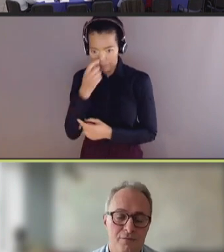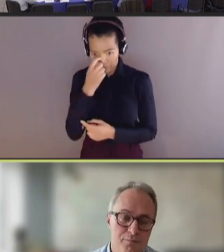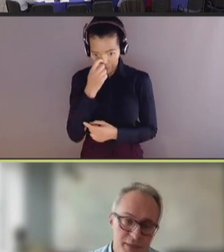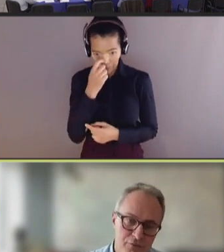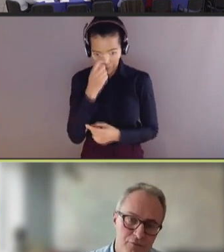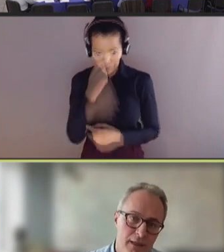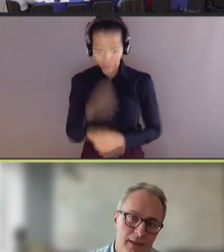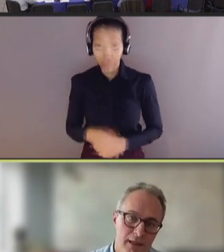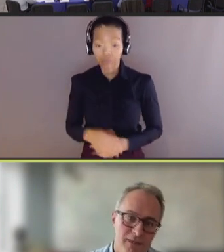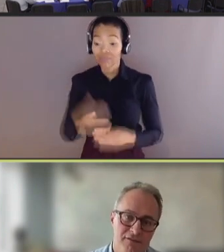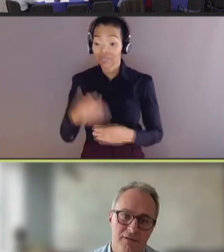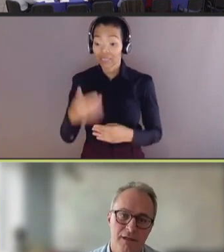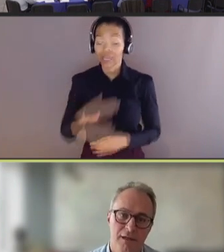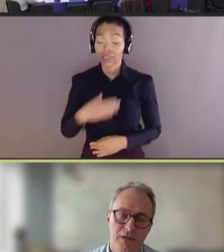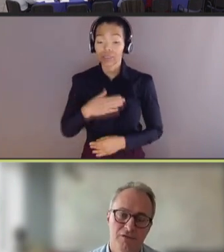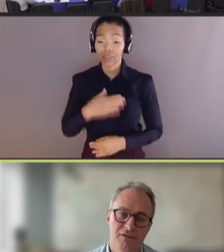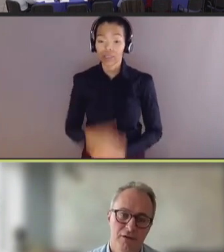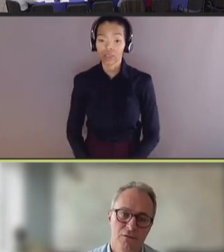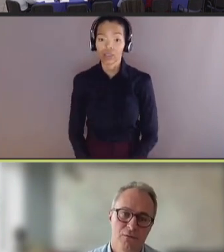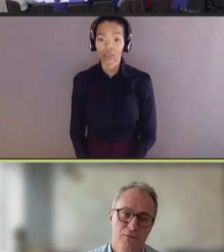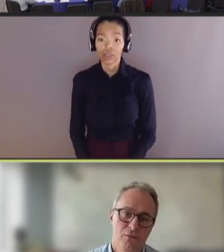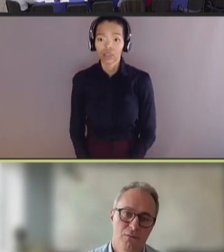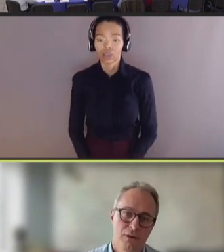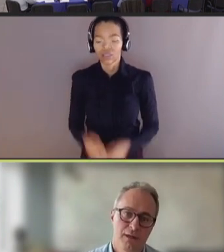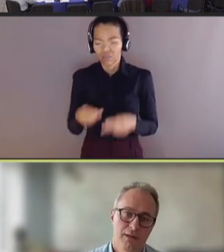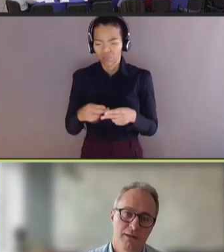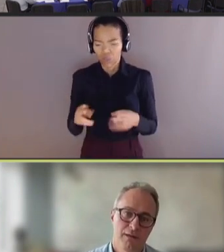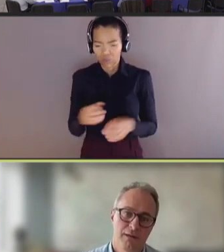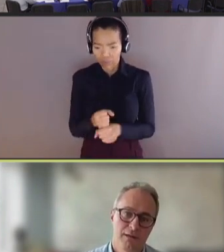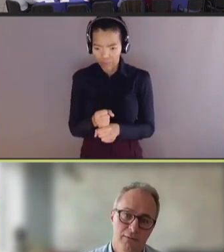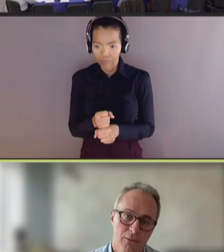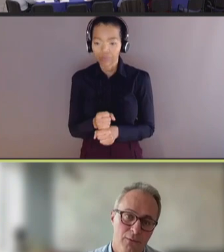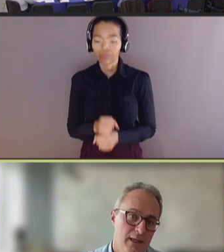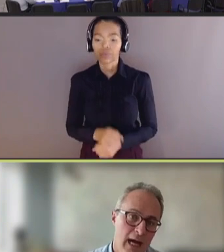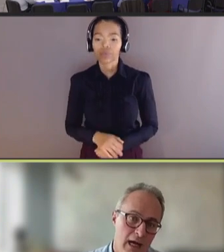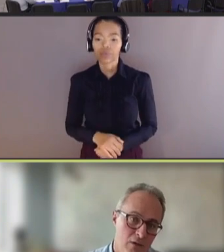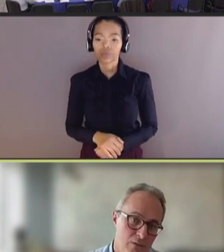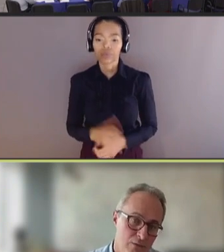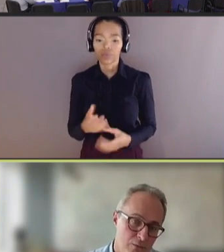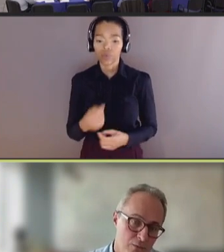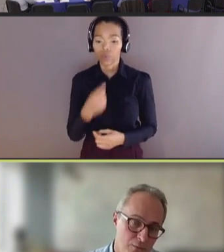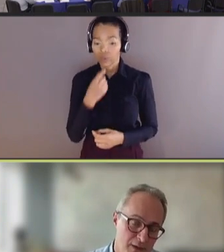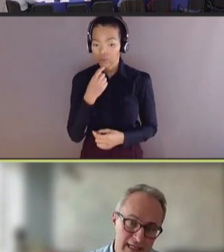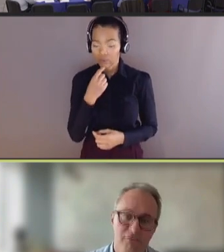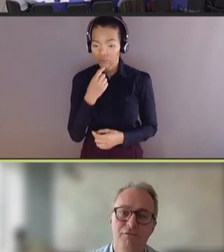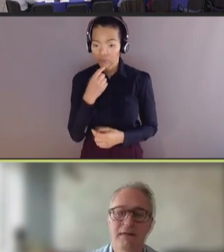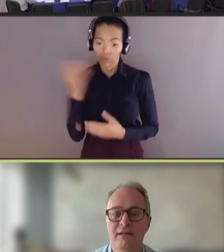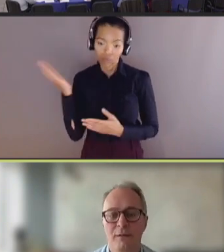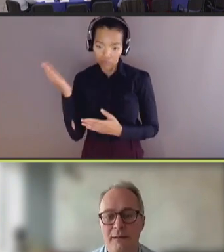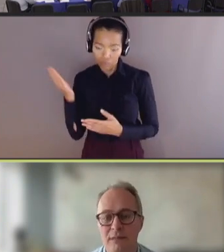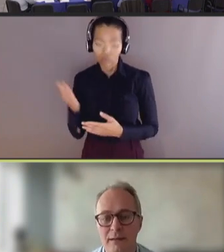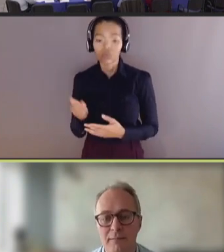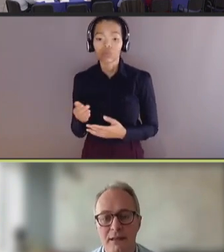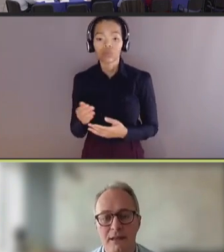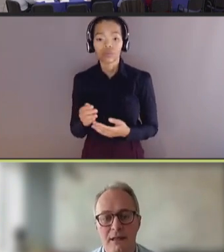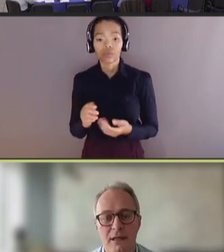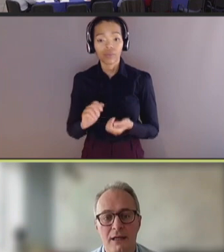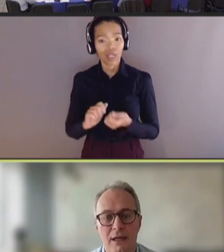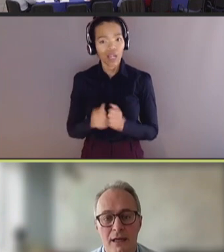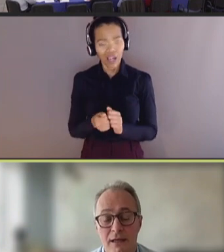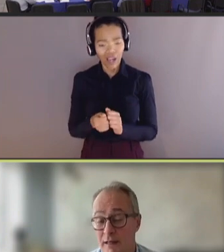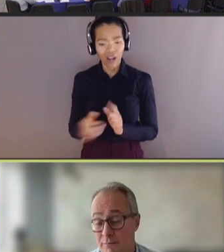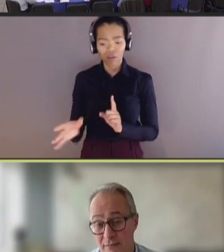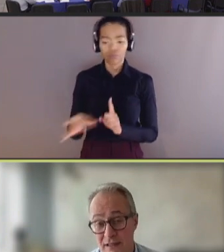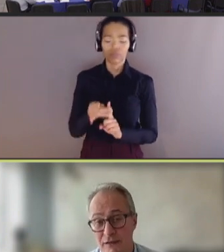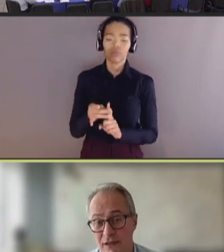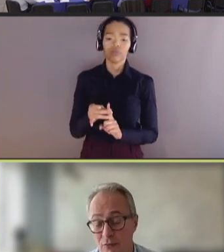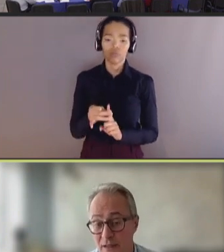So, briefly, I guess I just like to tell you that -- how we get infected with Mtb. Mtb infects human